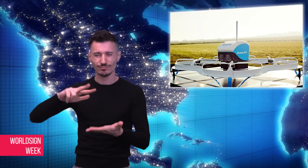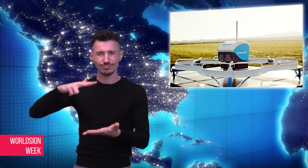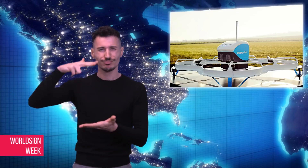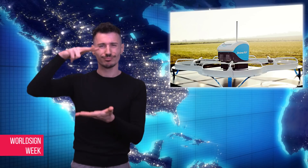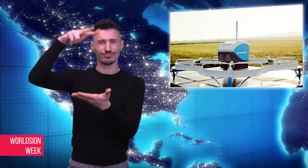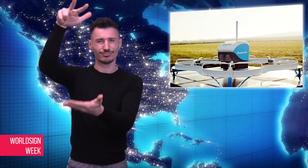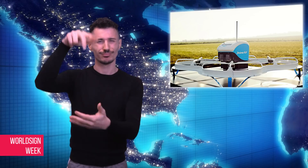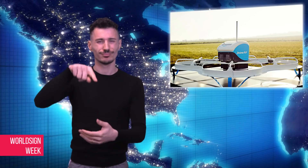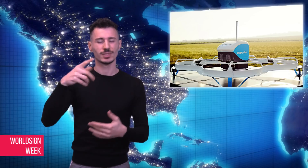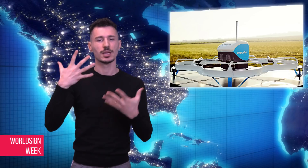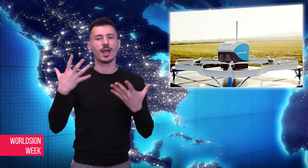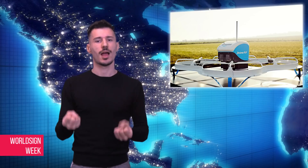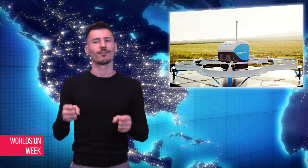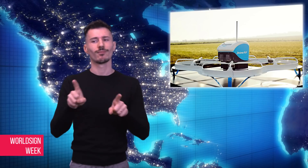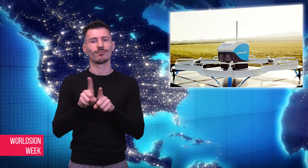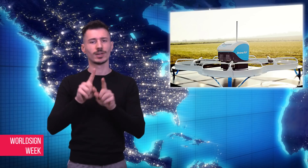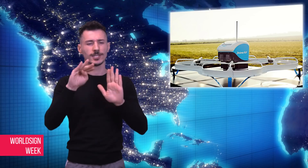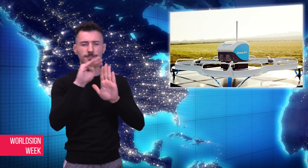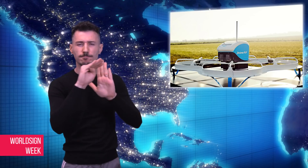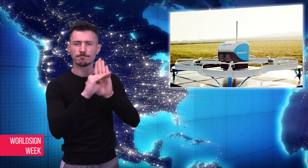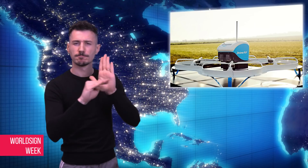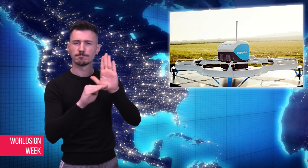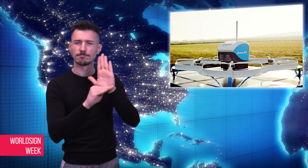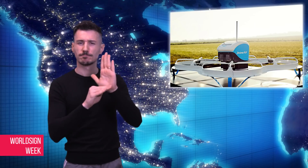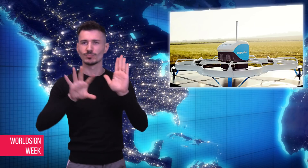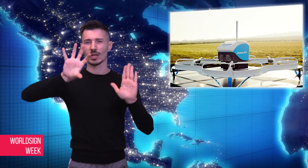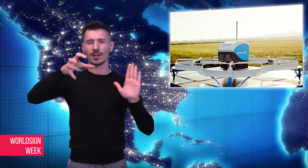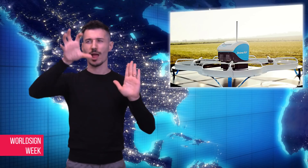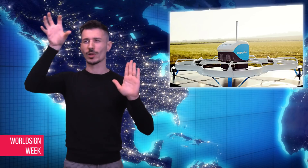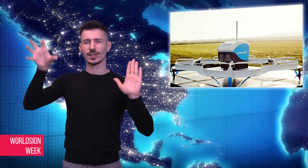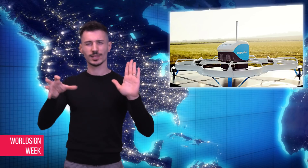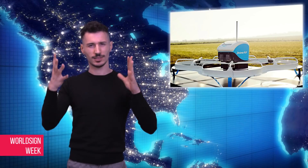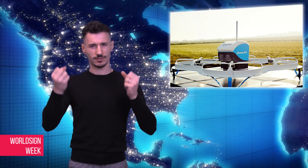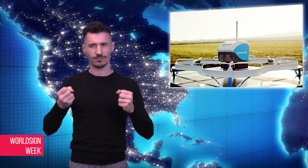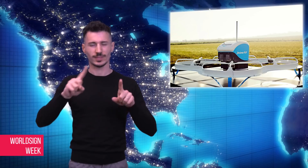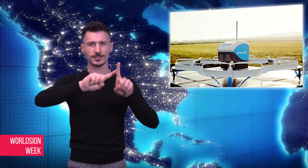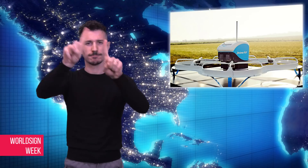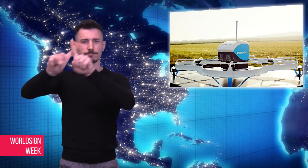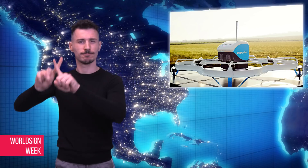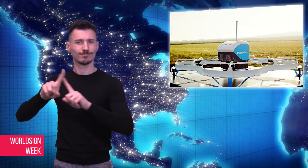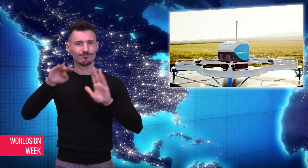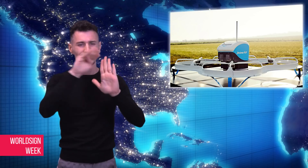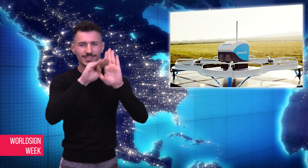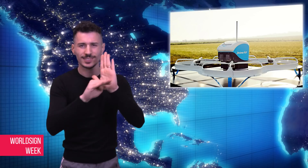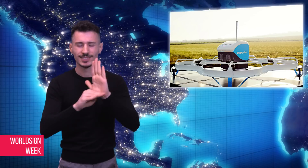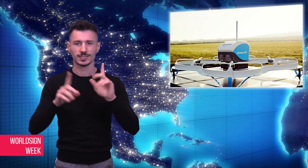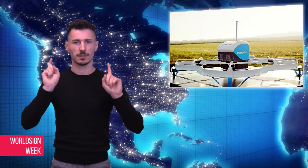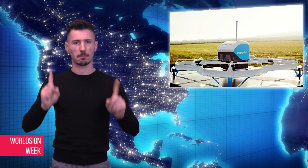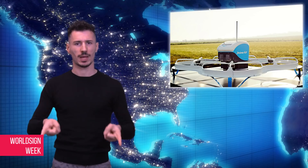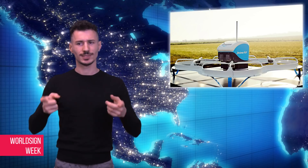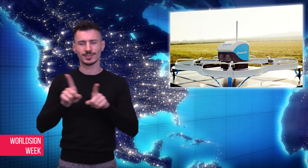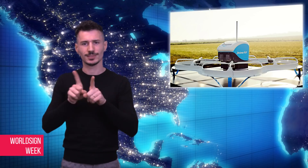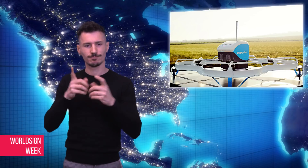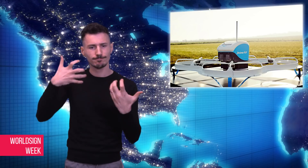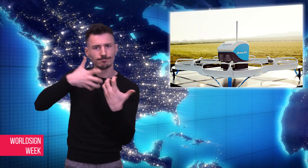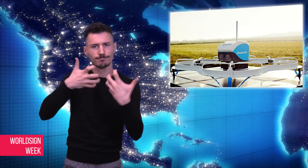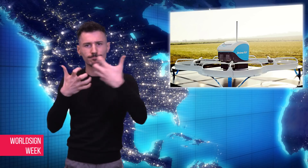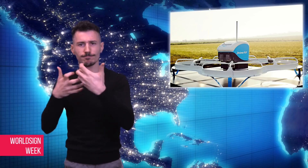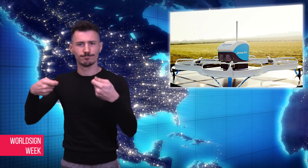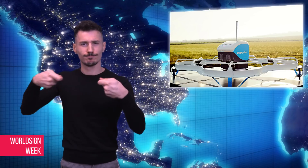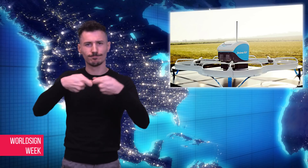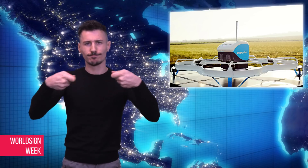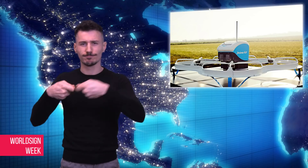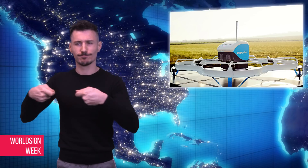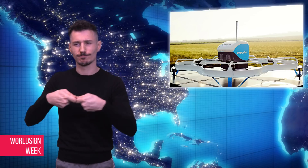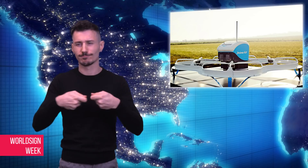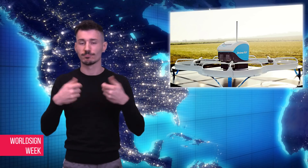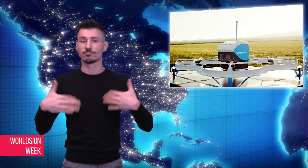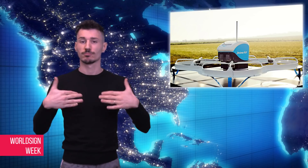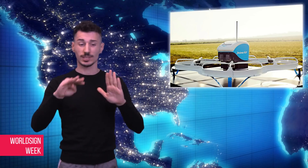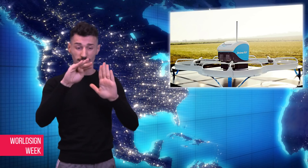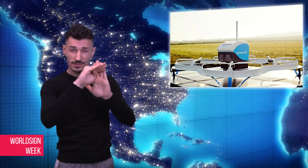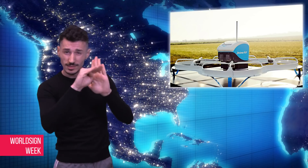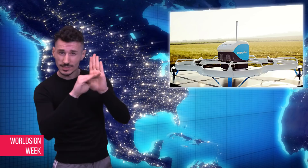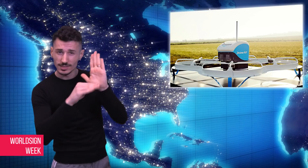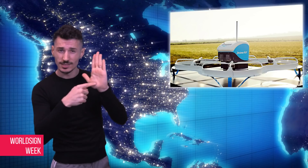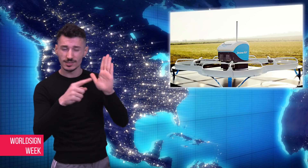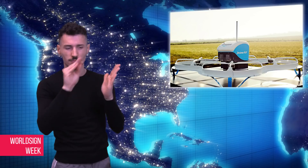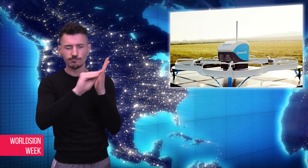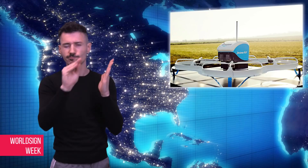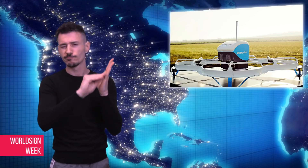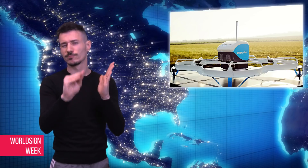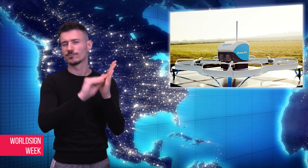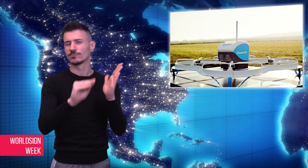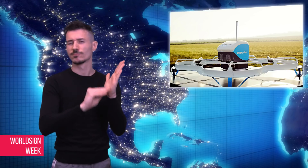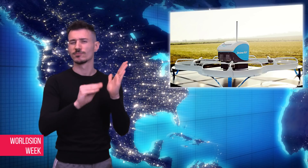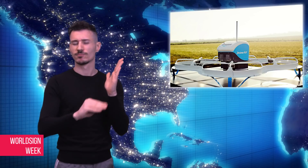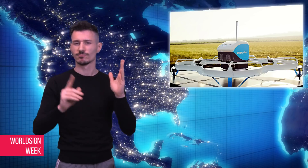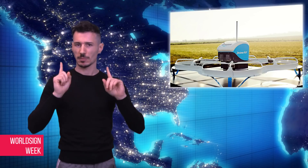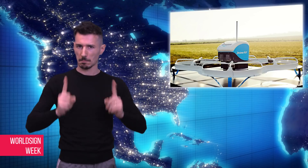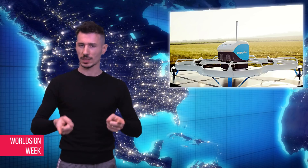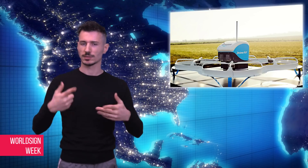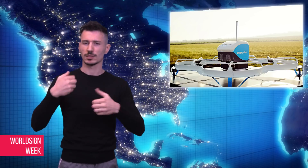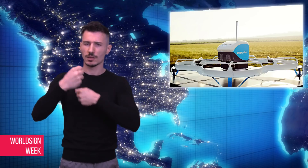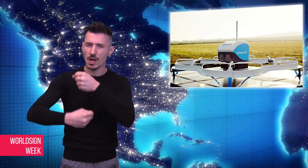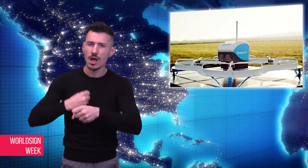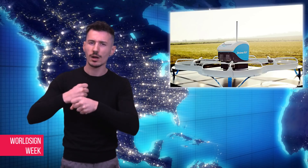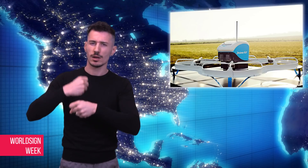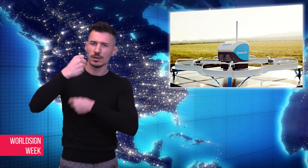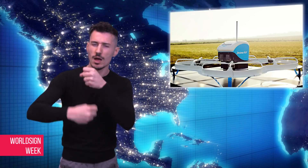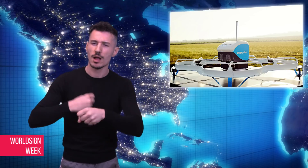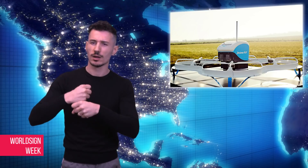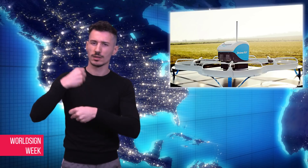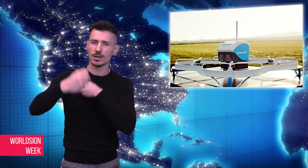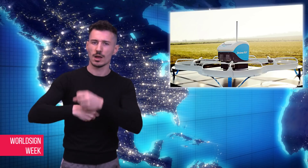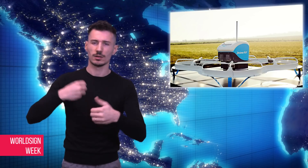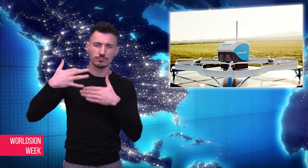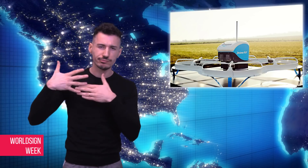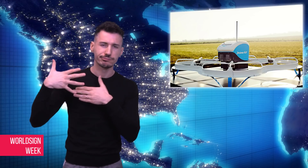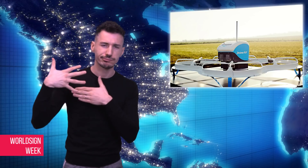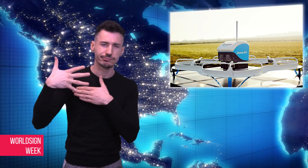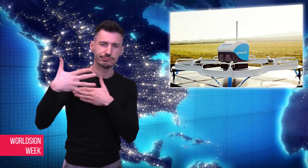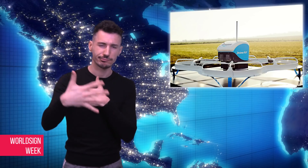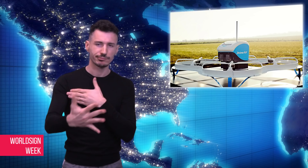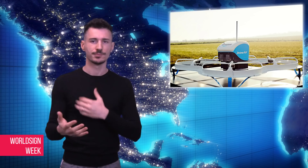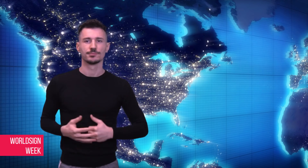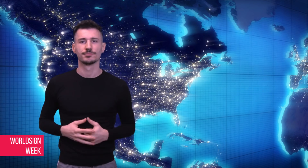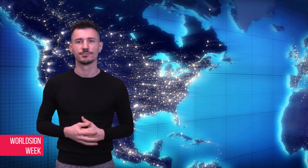issues that drones present, and it would take years to write all rules.